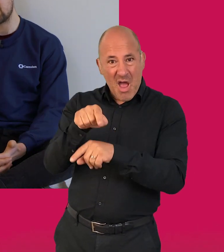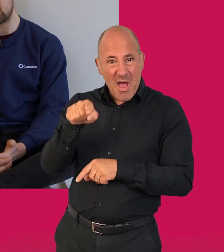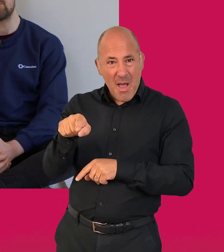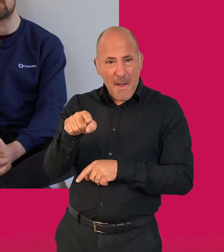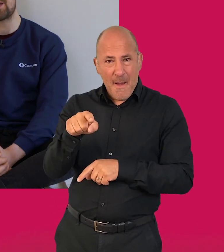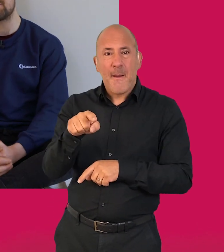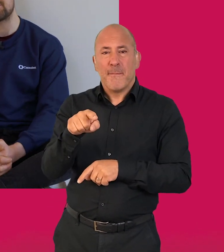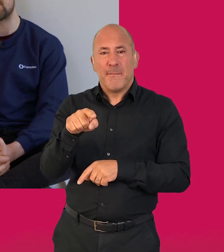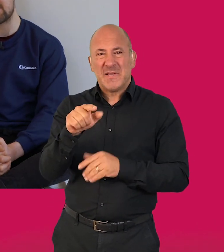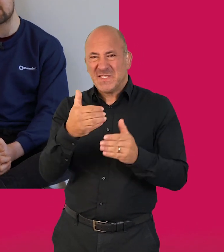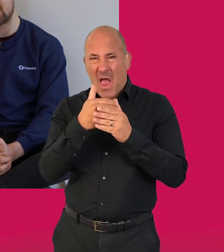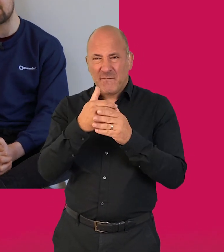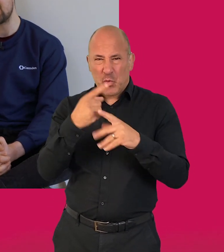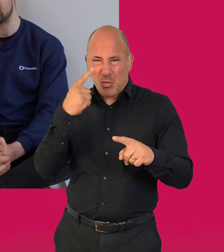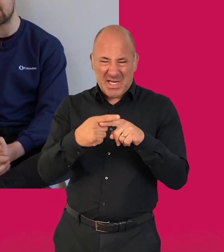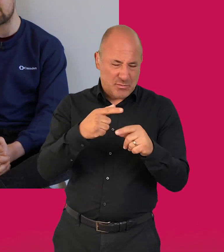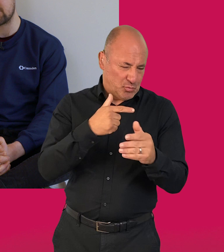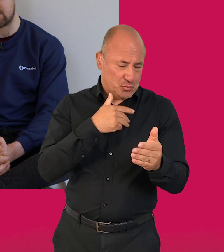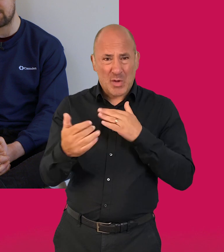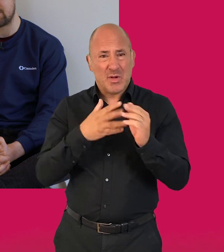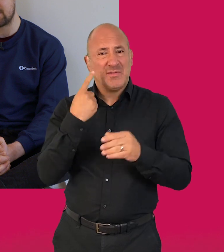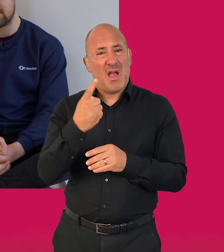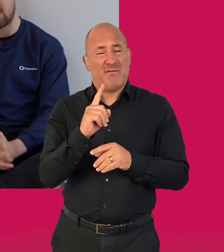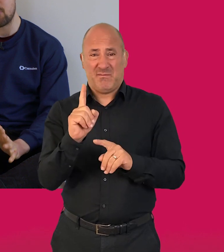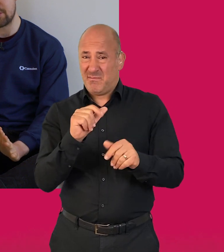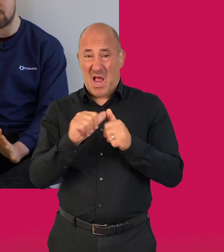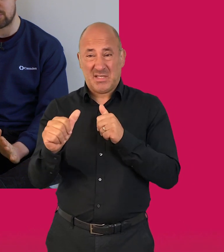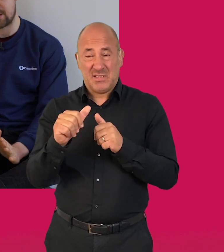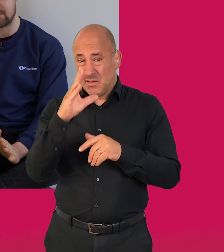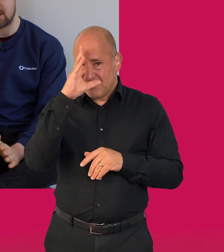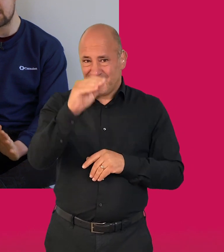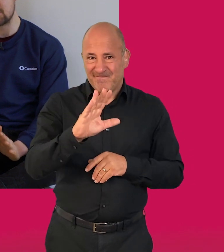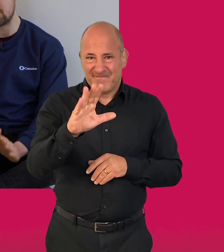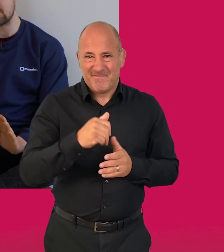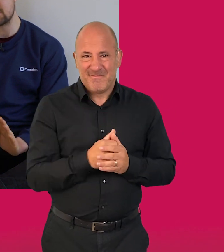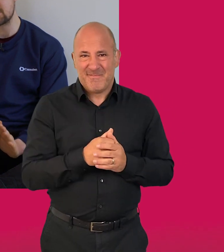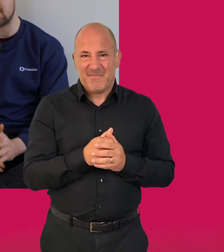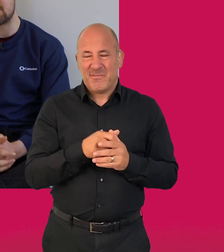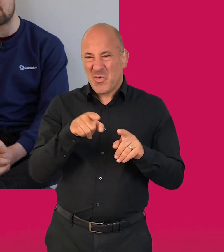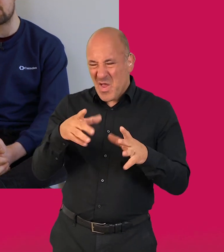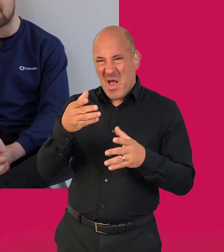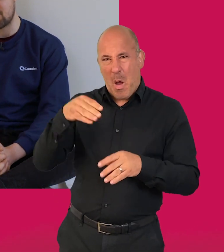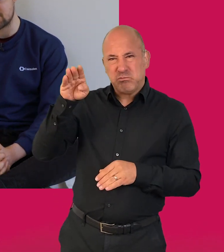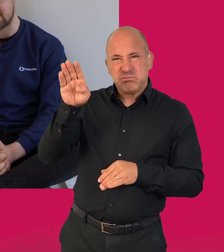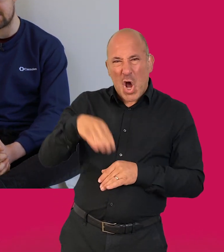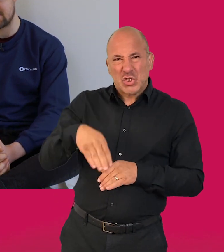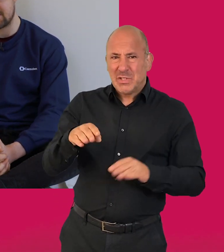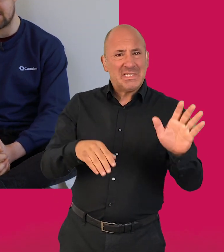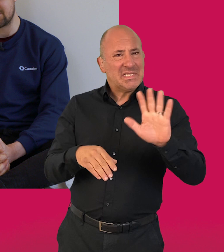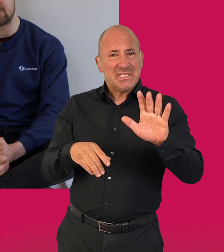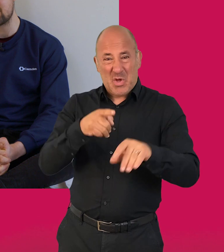what is the safest and quickest way of dealing with it yourself? A word of warning, don't disturb the mould by brushing it as this could